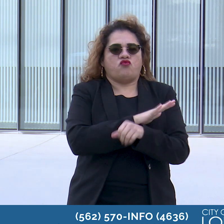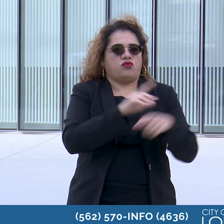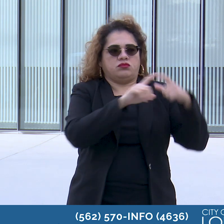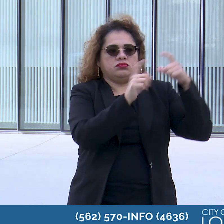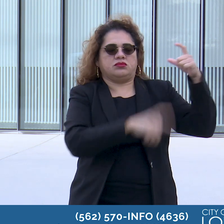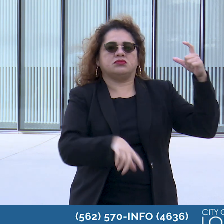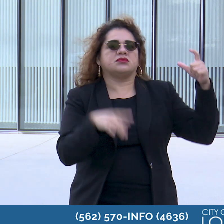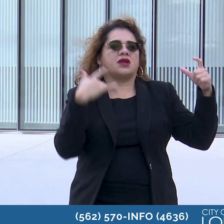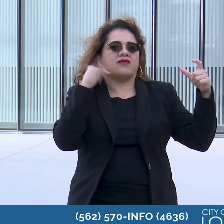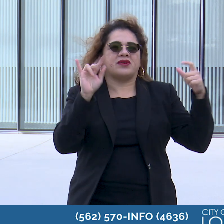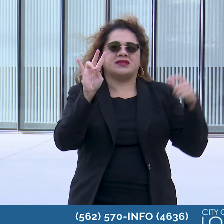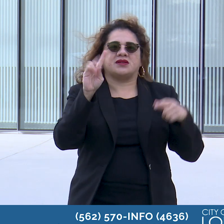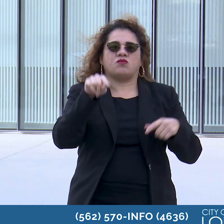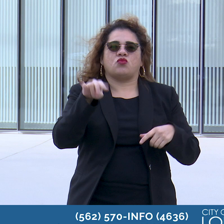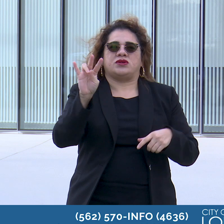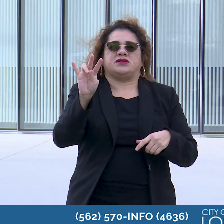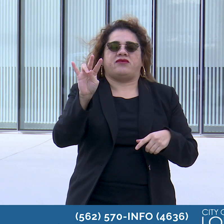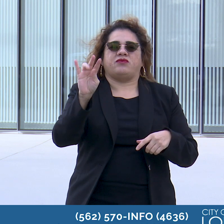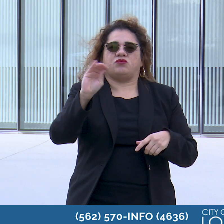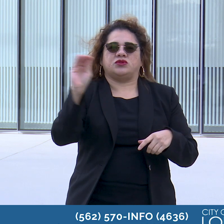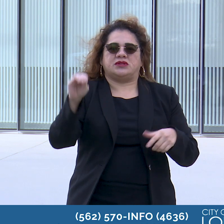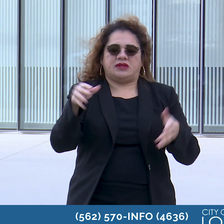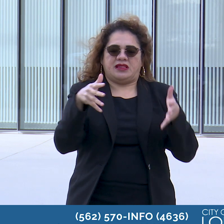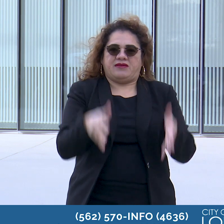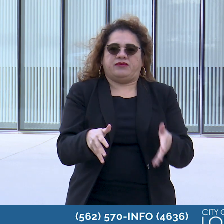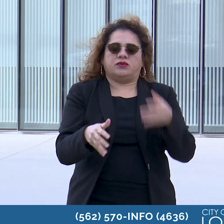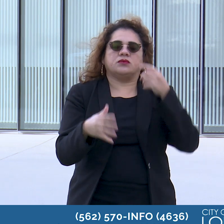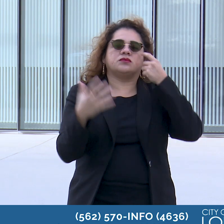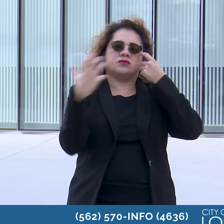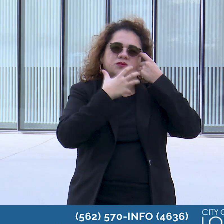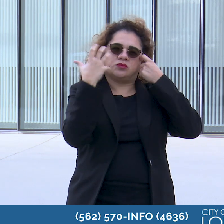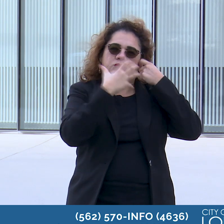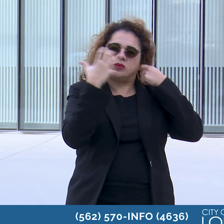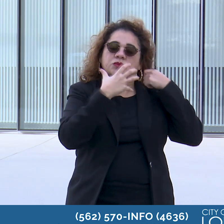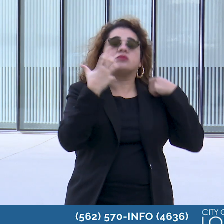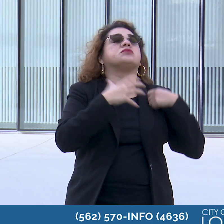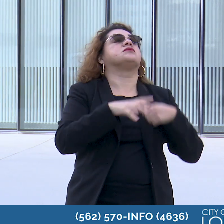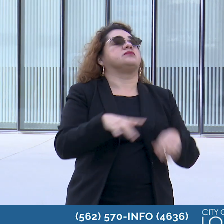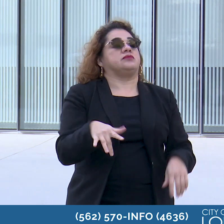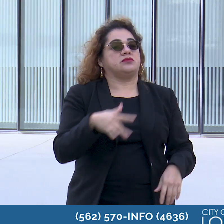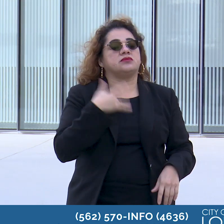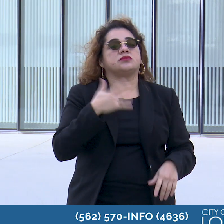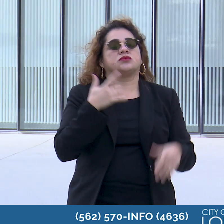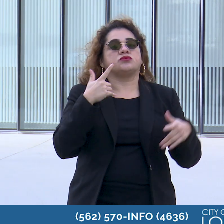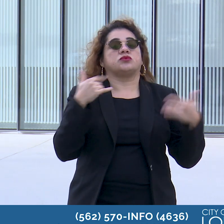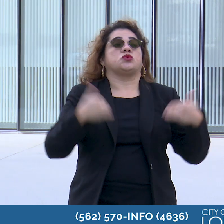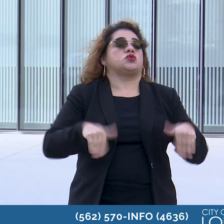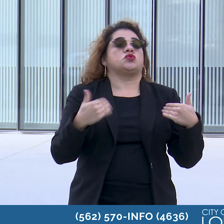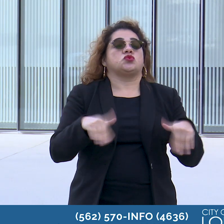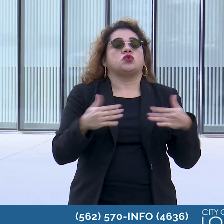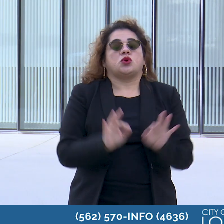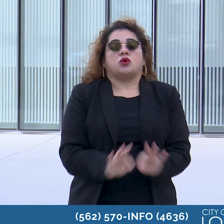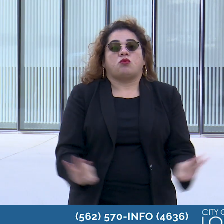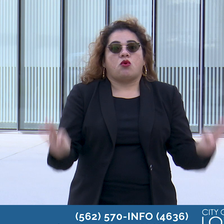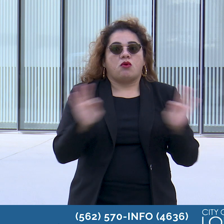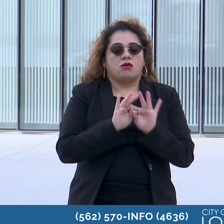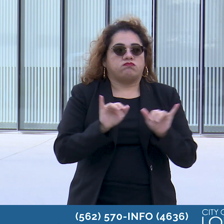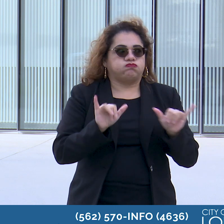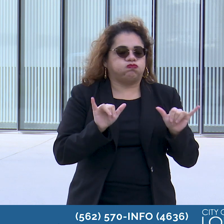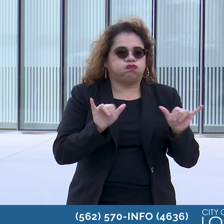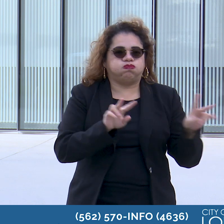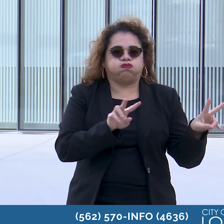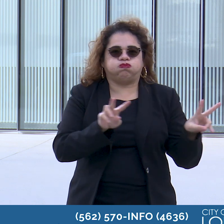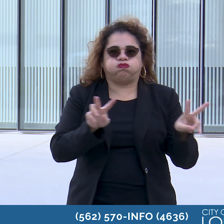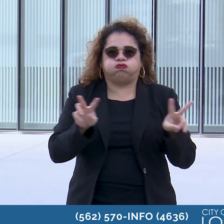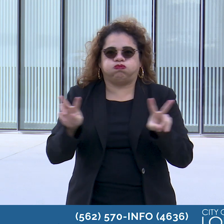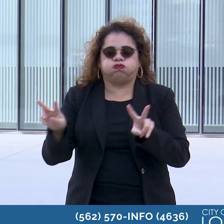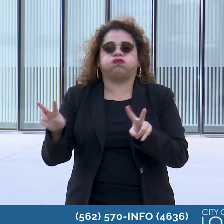That is alarming and the number of ICU beds available in the region and both in Long Beach